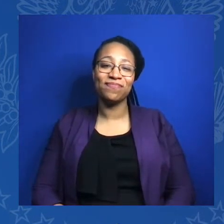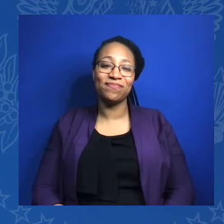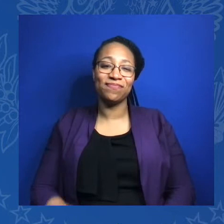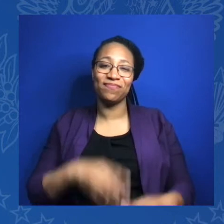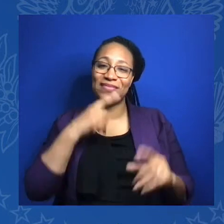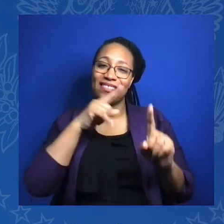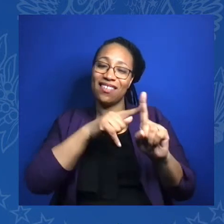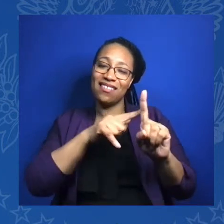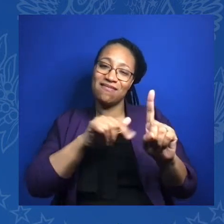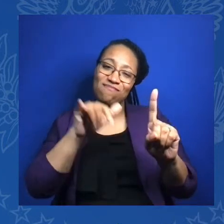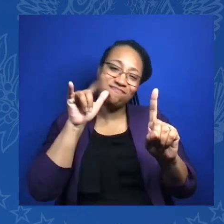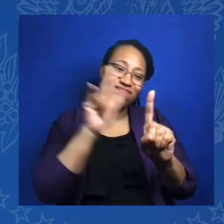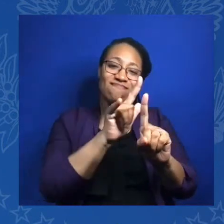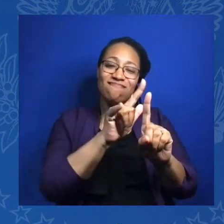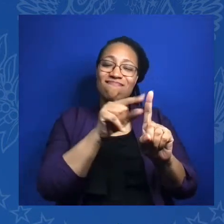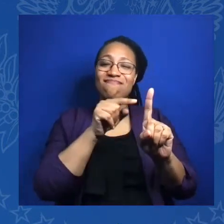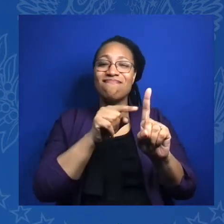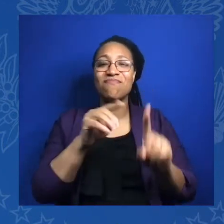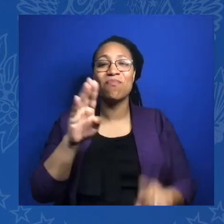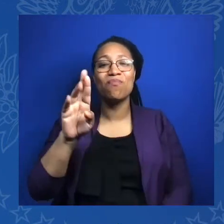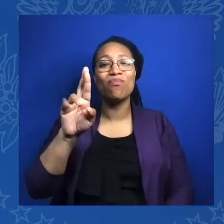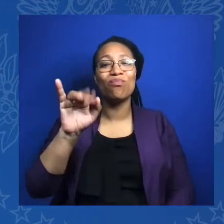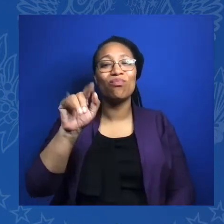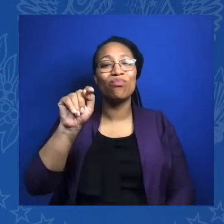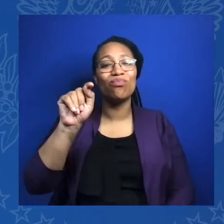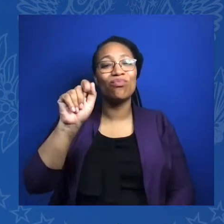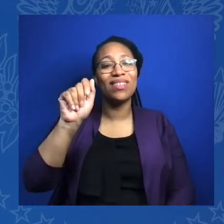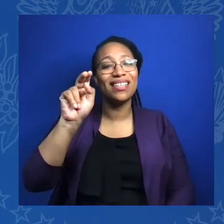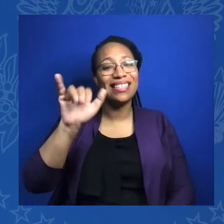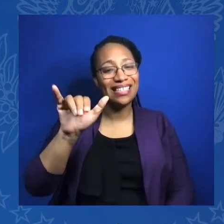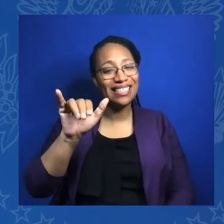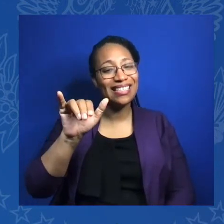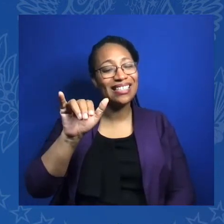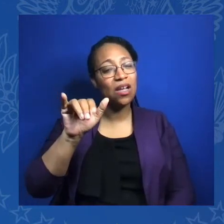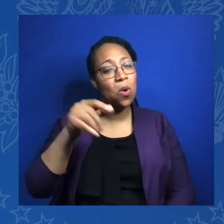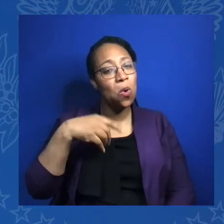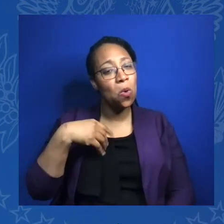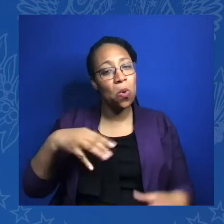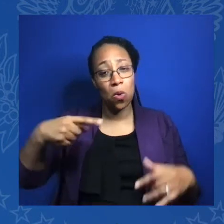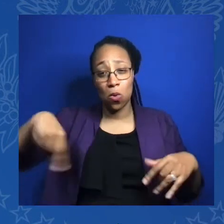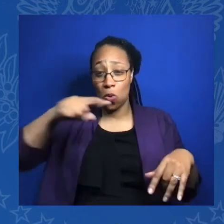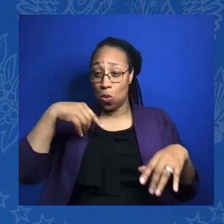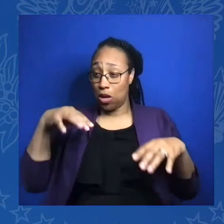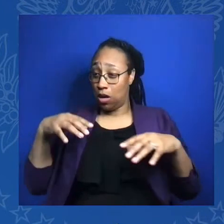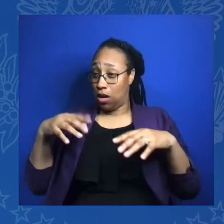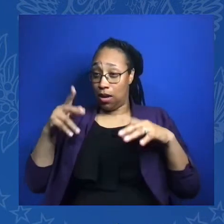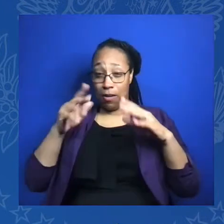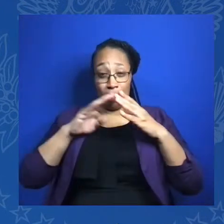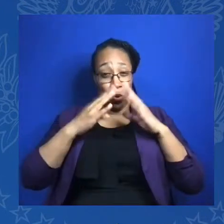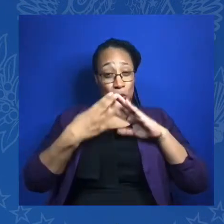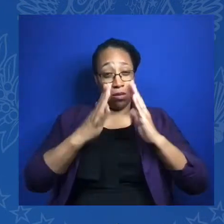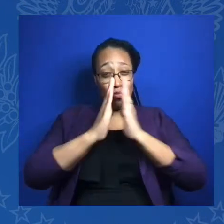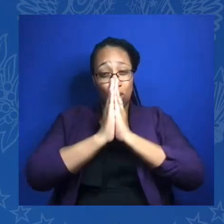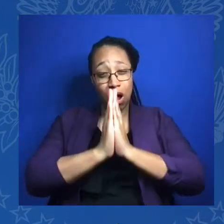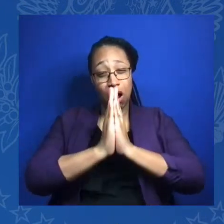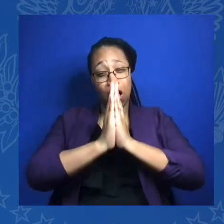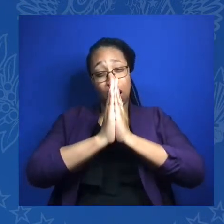This time last year, we were praying for you, Brittney, hoping you knew how hard all of us were fighting for your release.